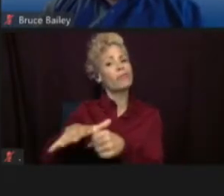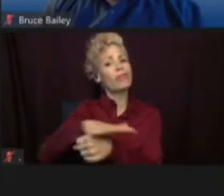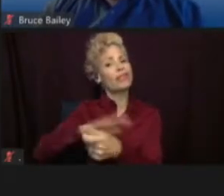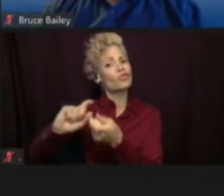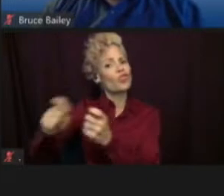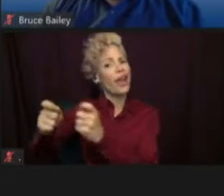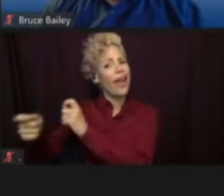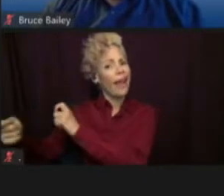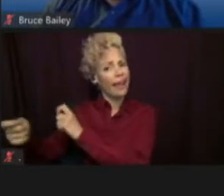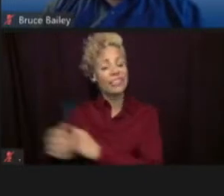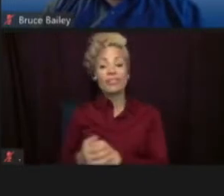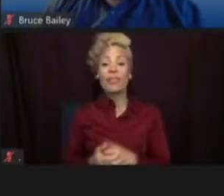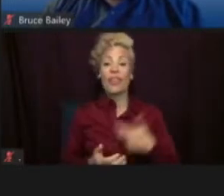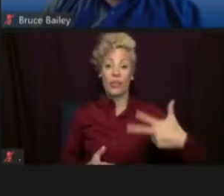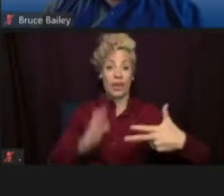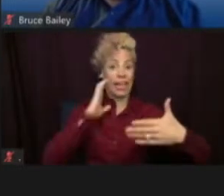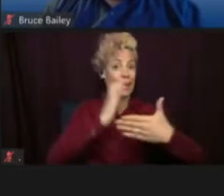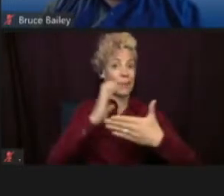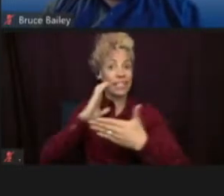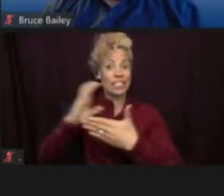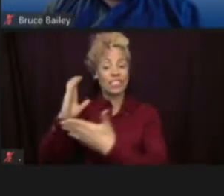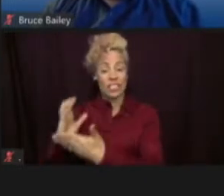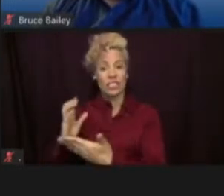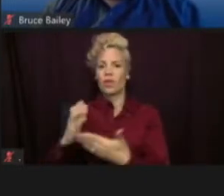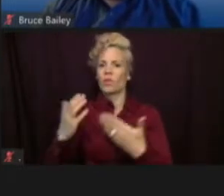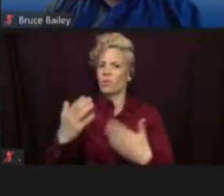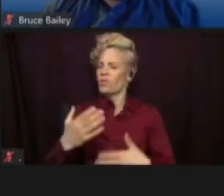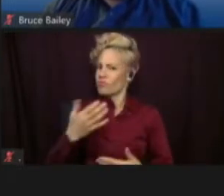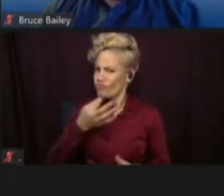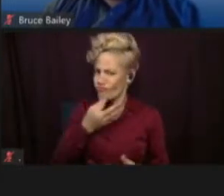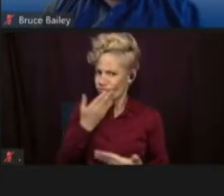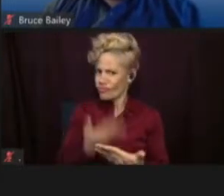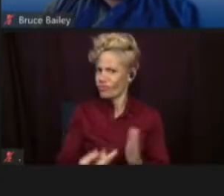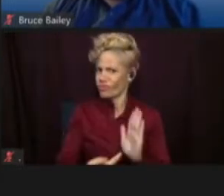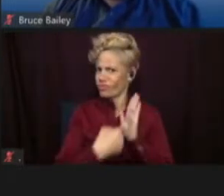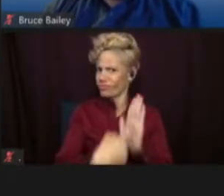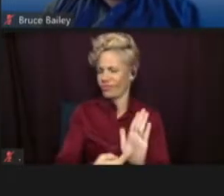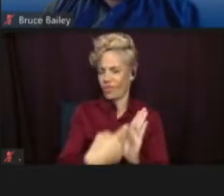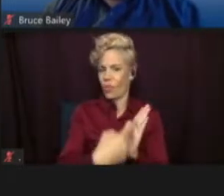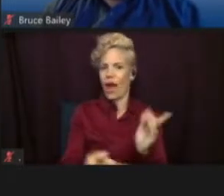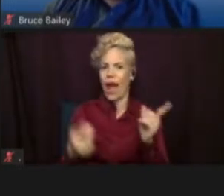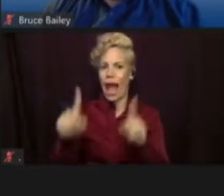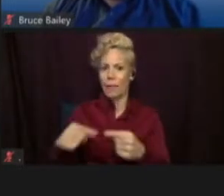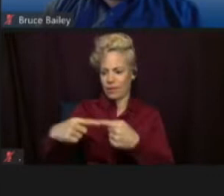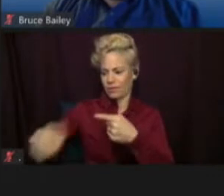of summing, what has happened in this past year. First of all on the left is a picture